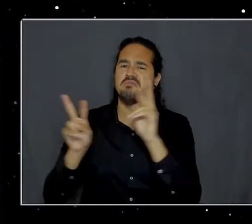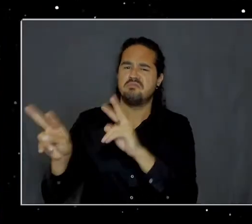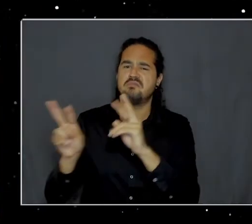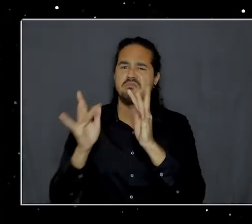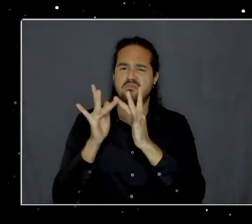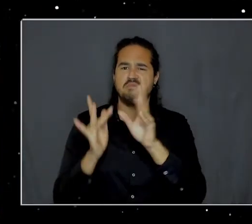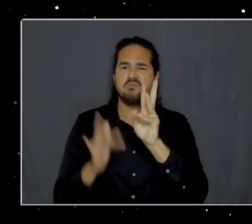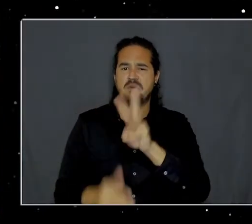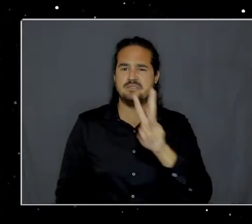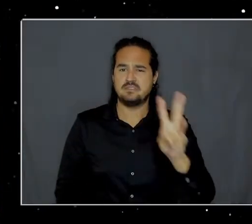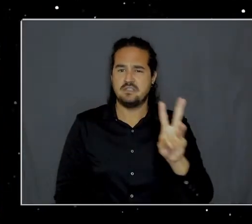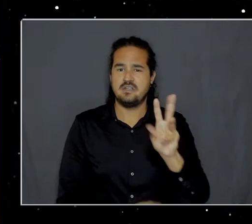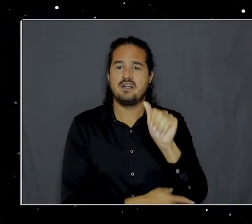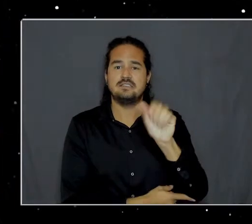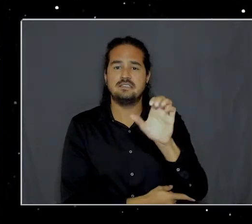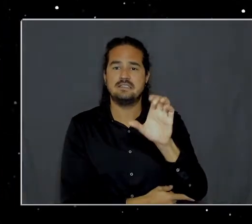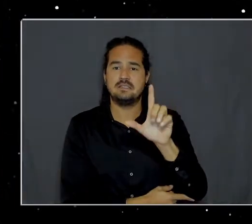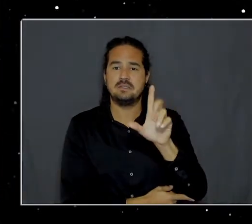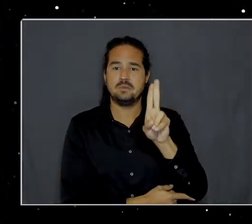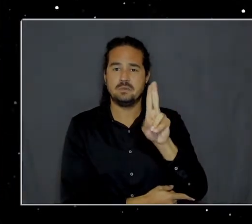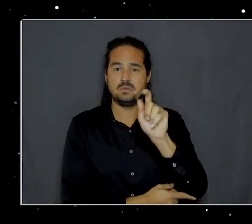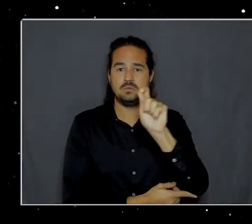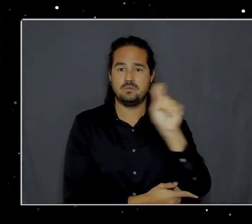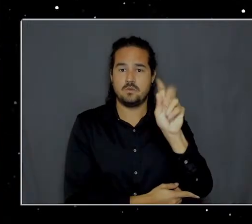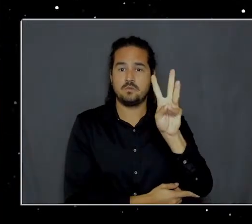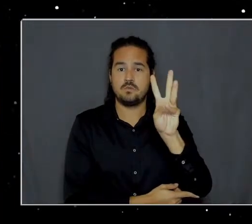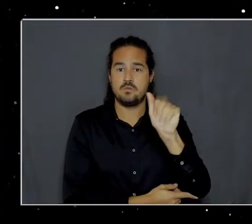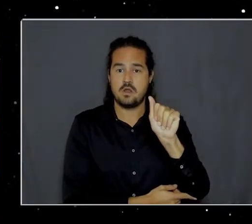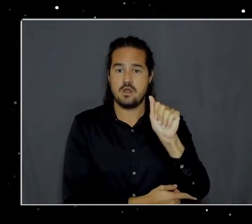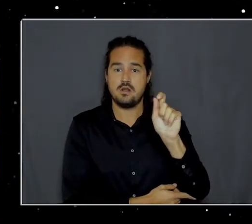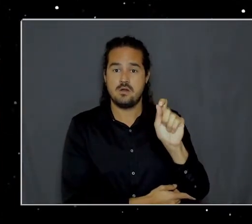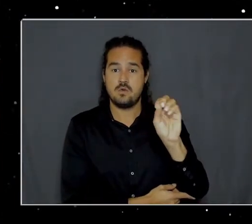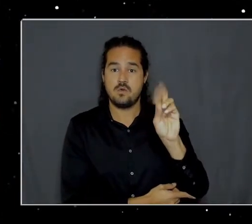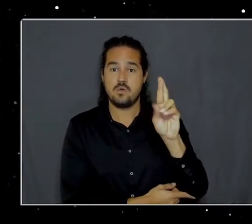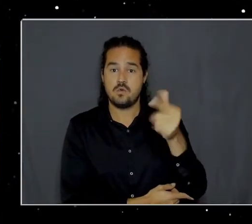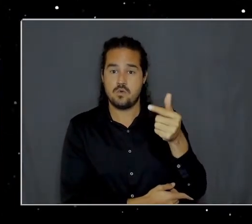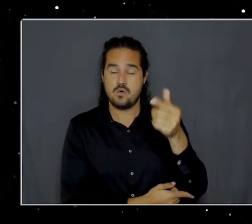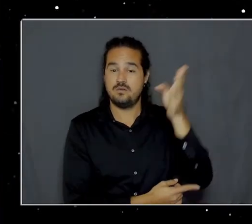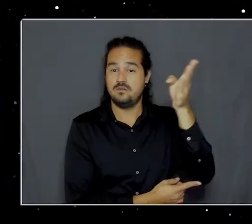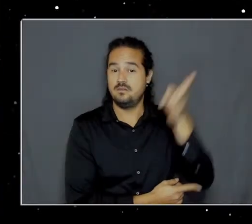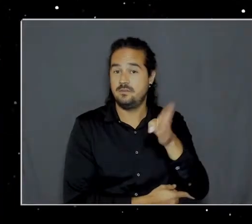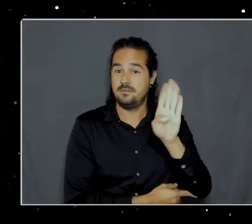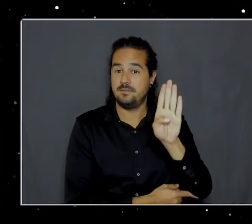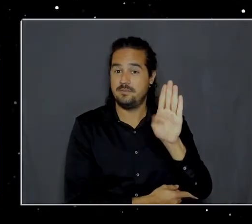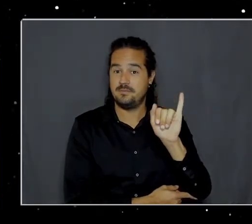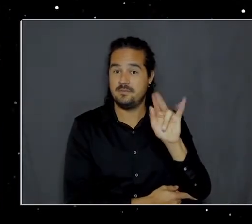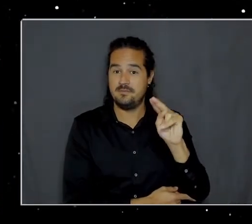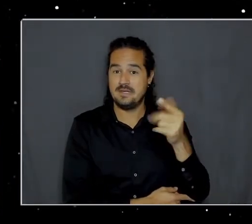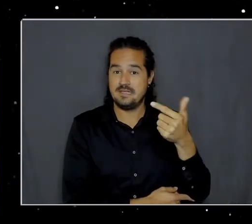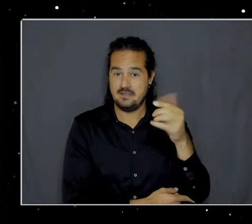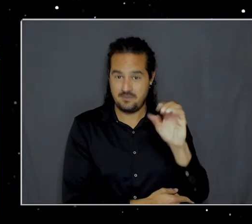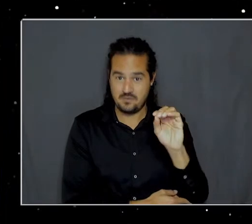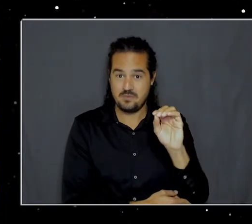ALONG AT ACLU-WA.ORG/BINGO. YEAH.